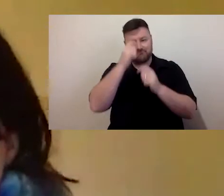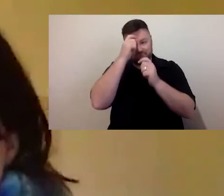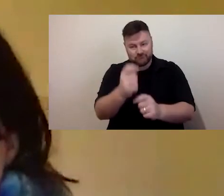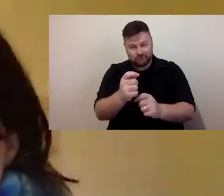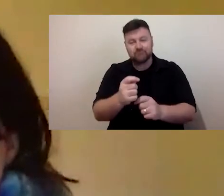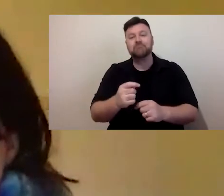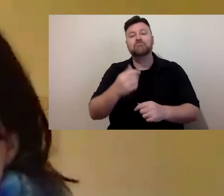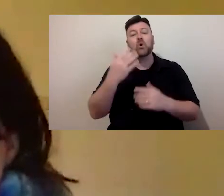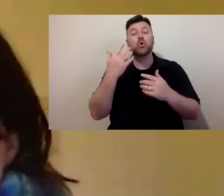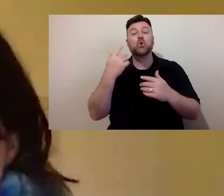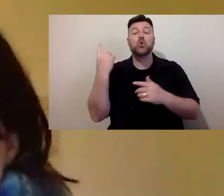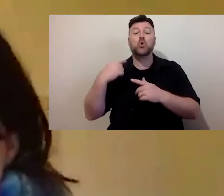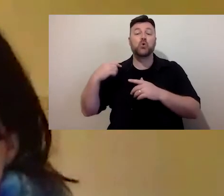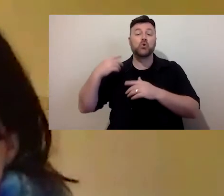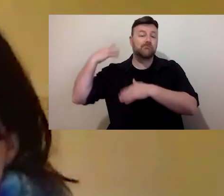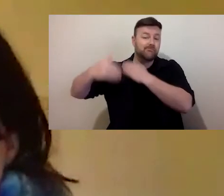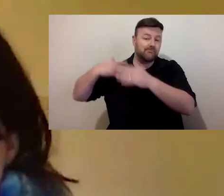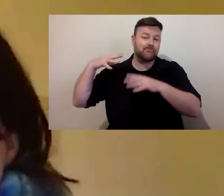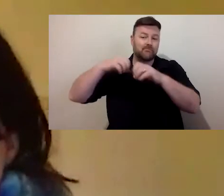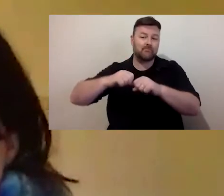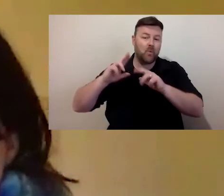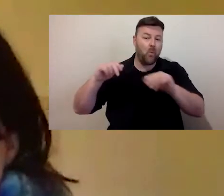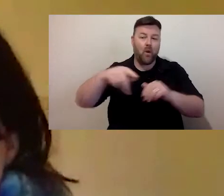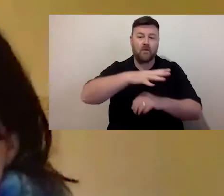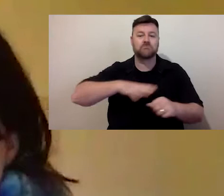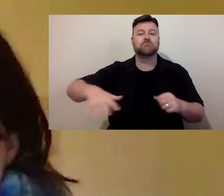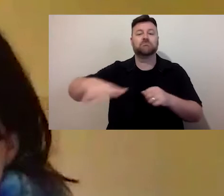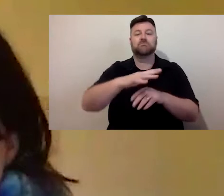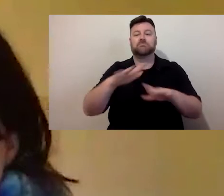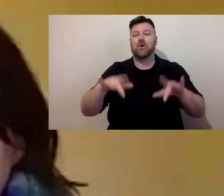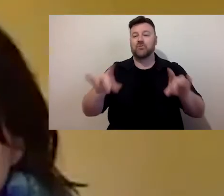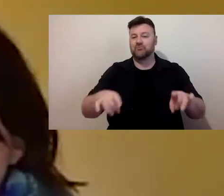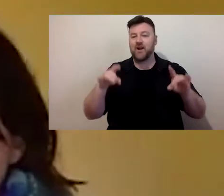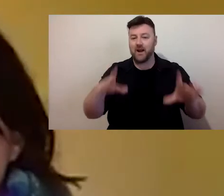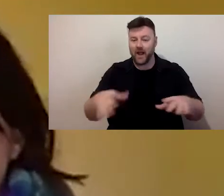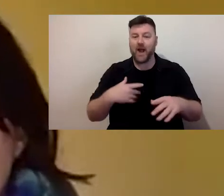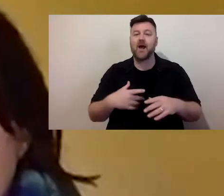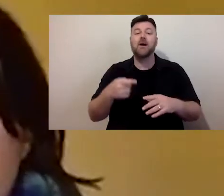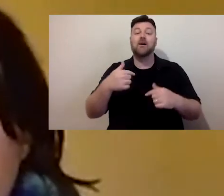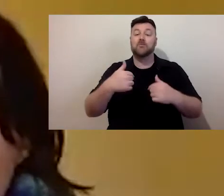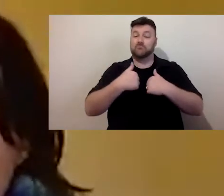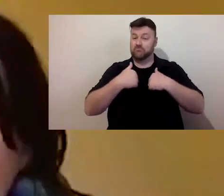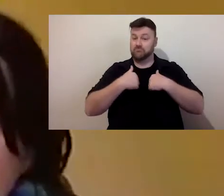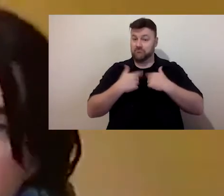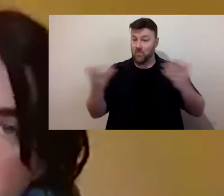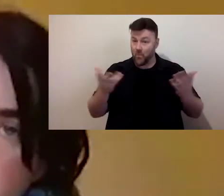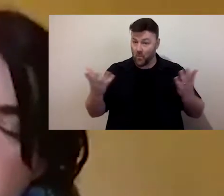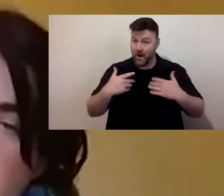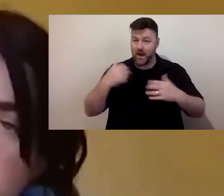owners of countries throughout Australia, including where you are joining us from today. I, myself, come to you from Gadigal land in the